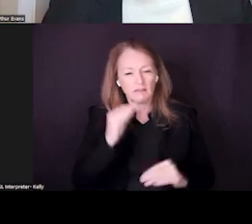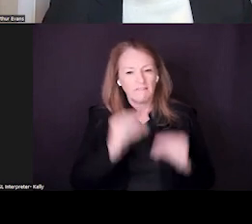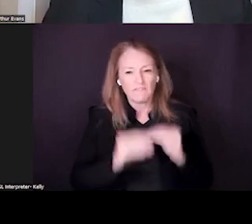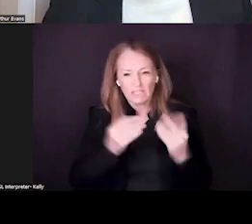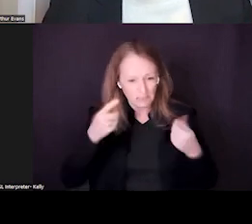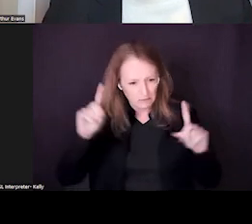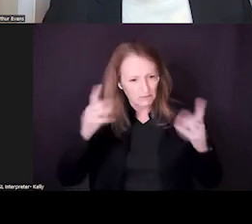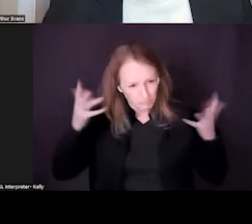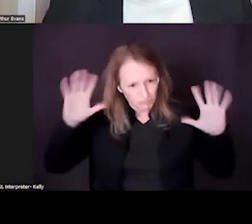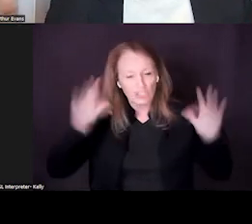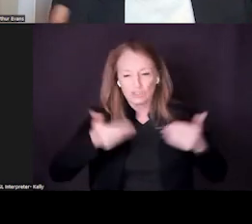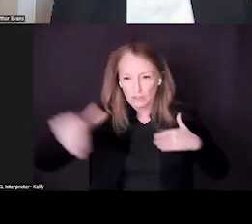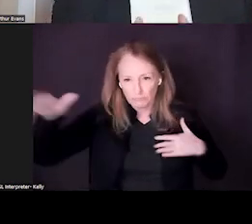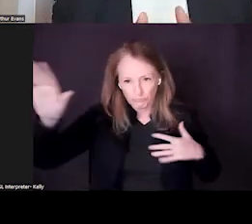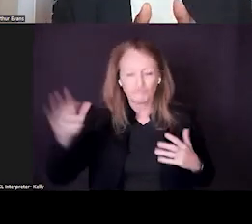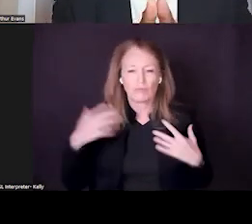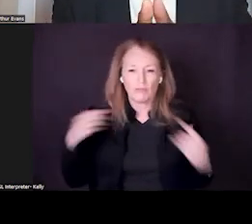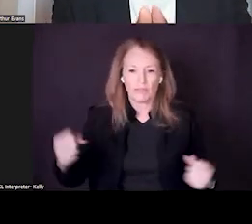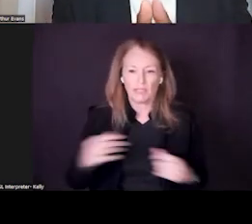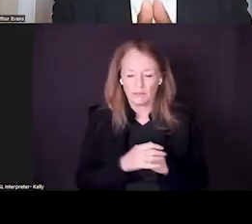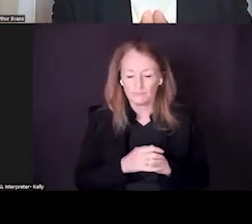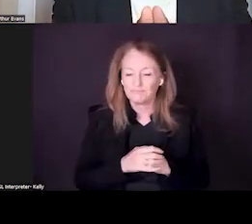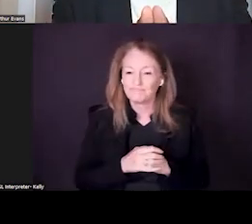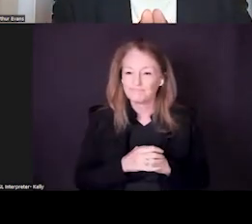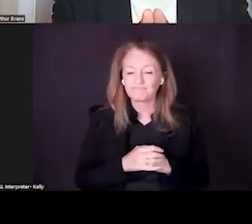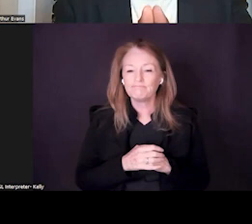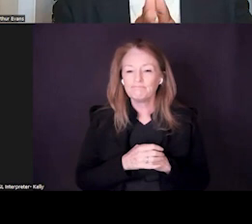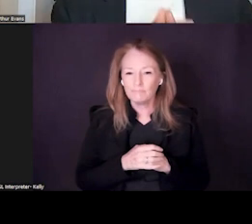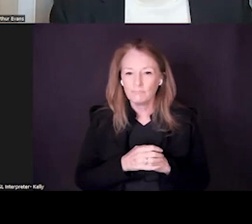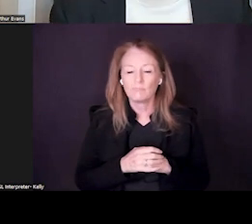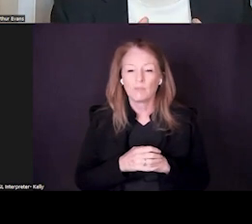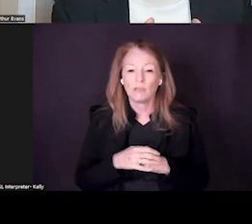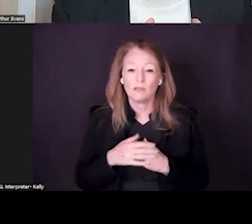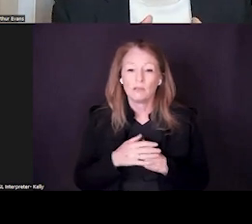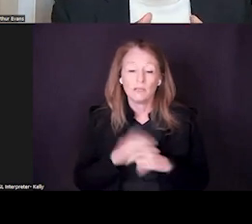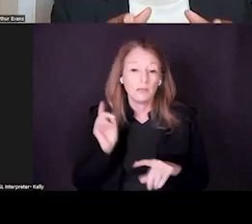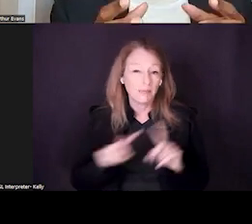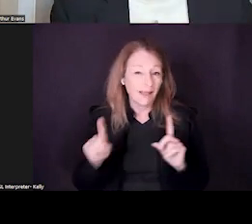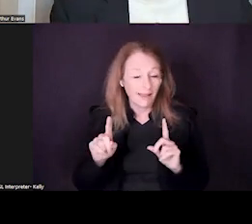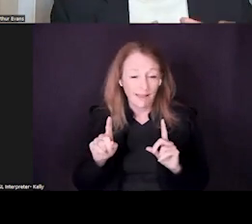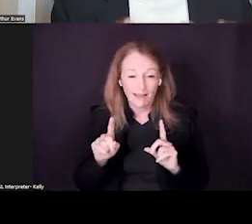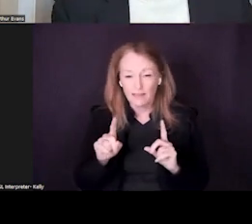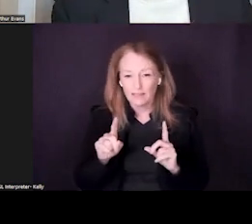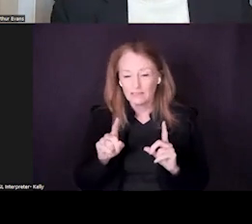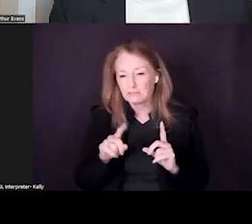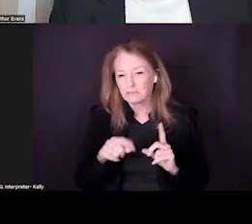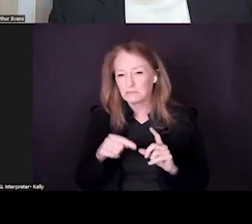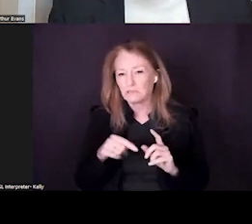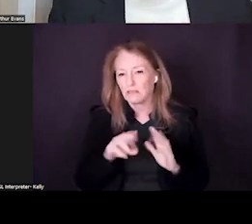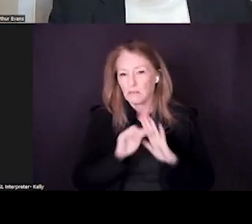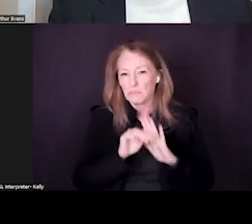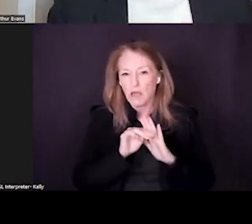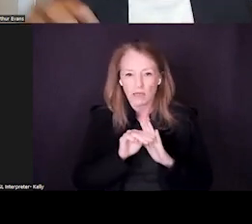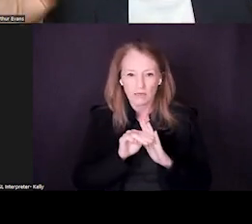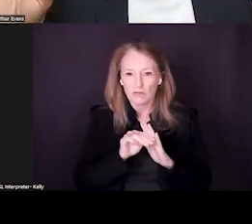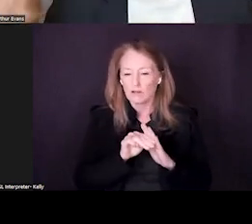SUPPORT. IT IS DESIGNED THE SAME WAY FOR NEW YORK OR